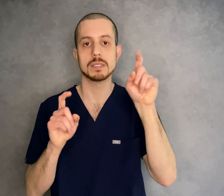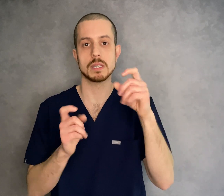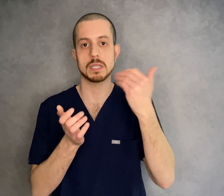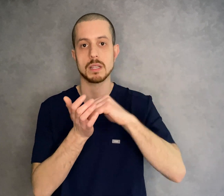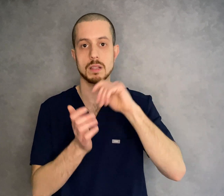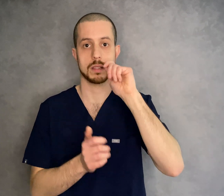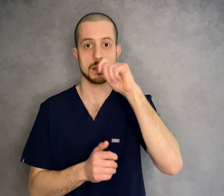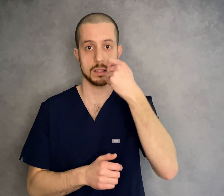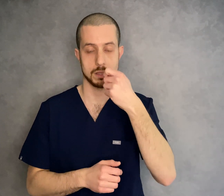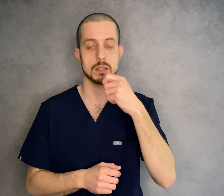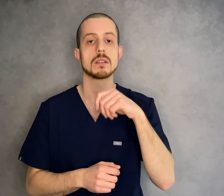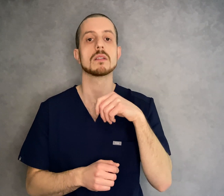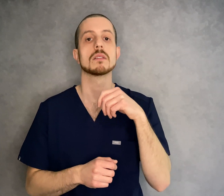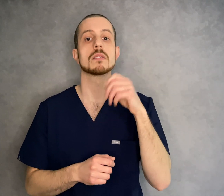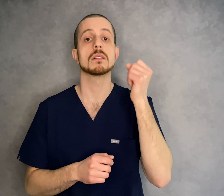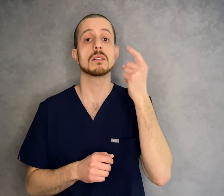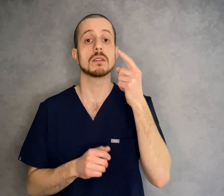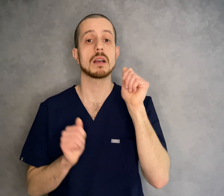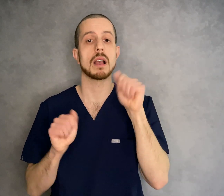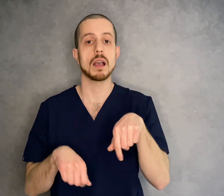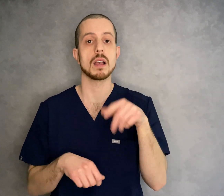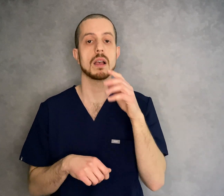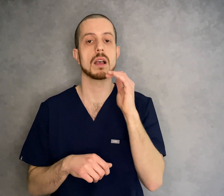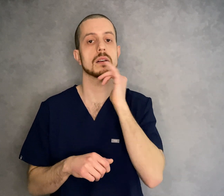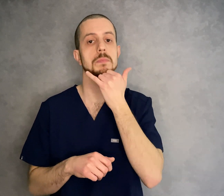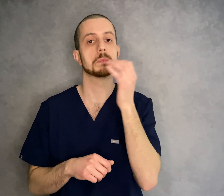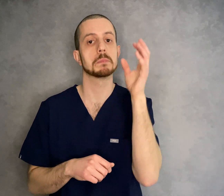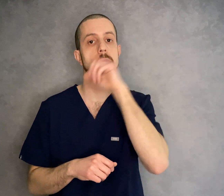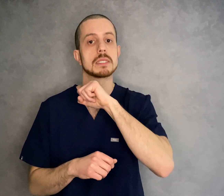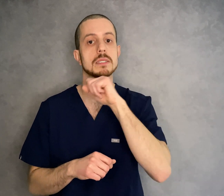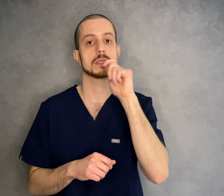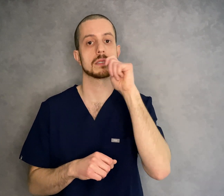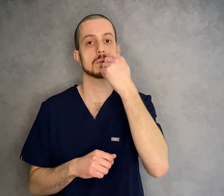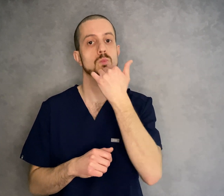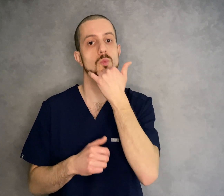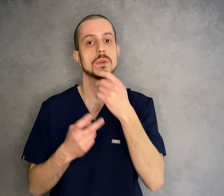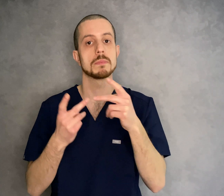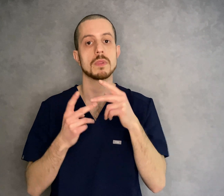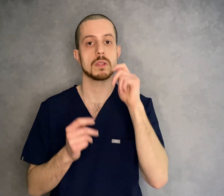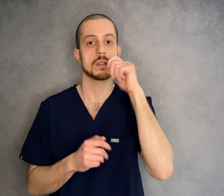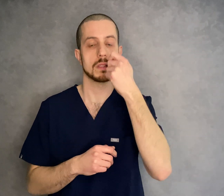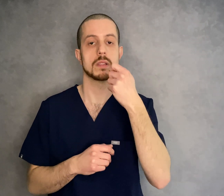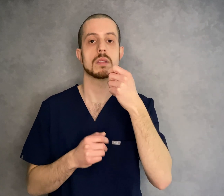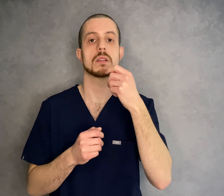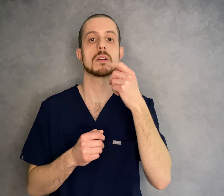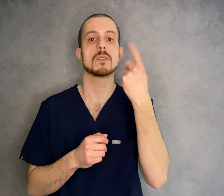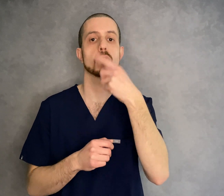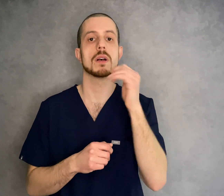a nasopharyngeal swab. Get this, it is possible to swab incorrectly and fail to get the virus on the swab.